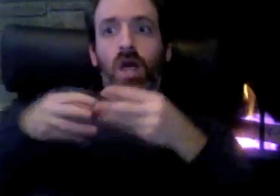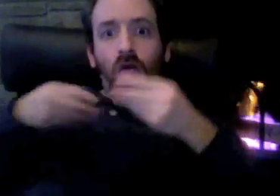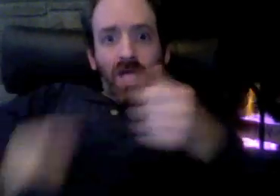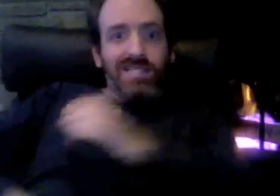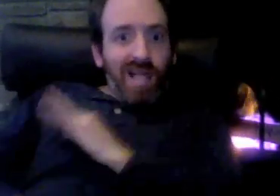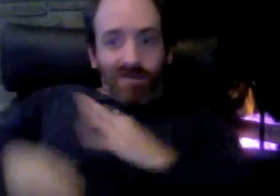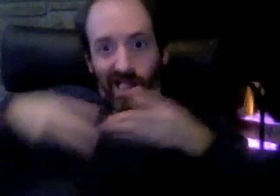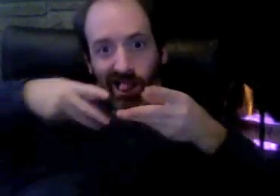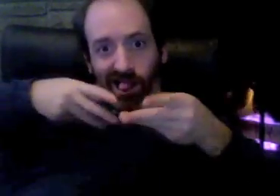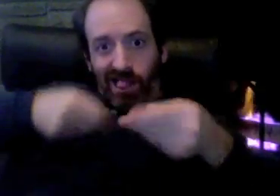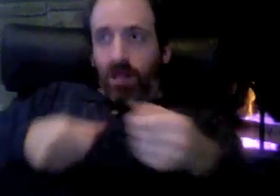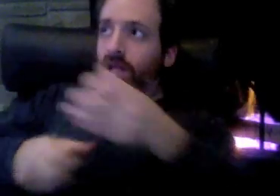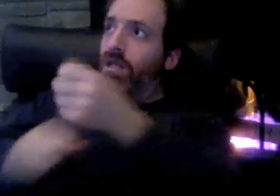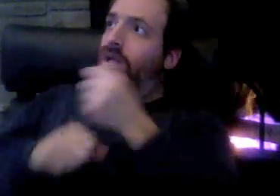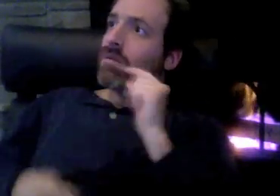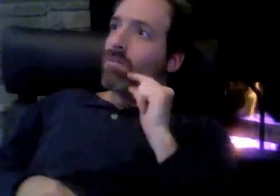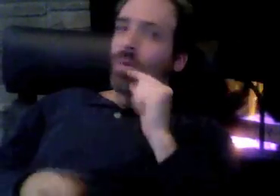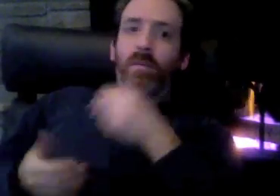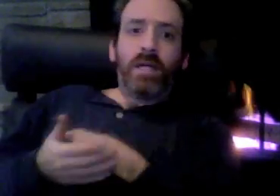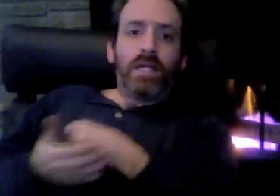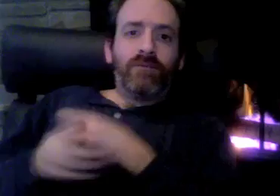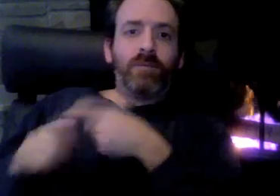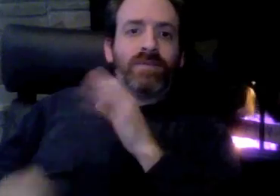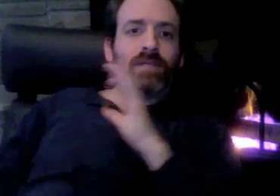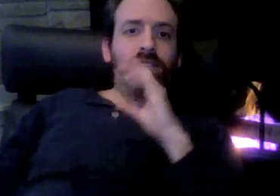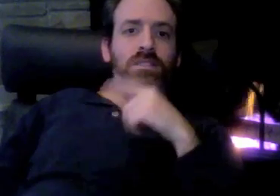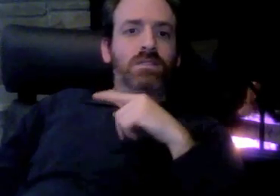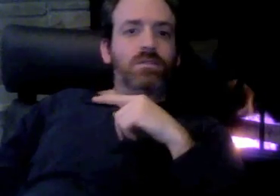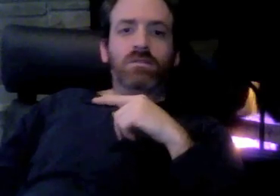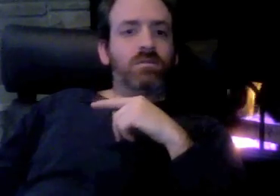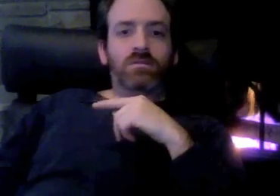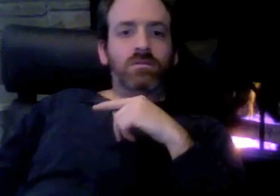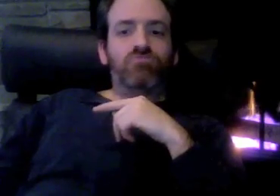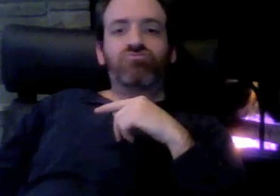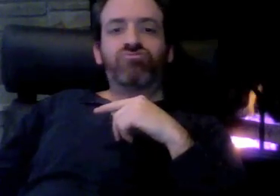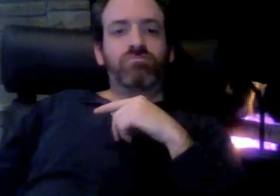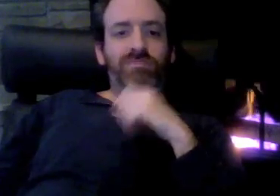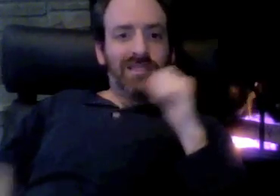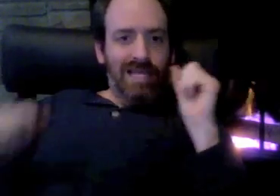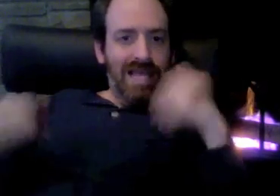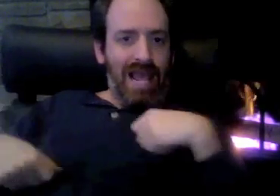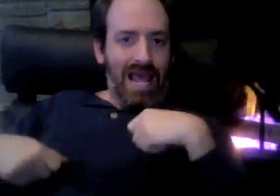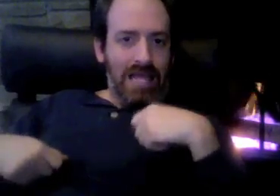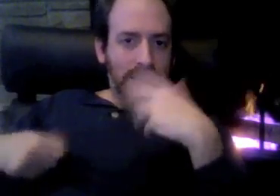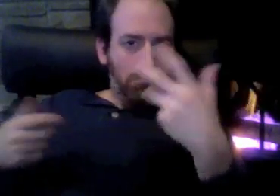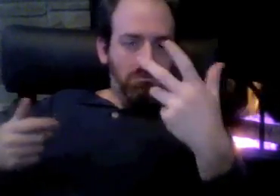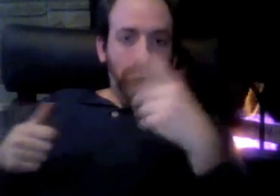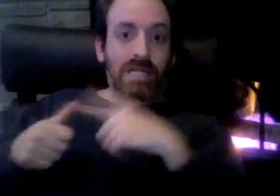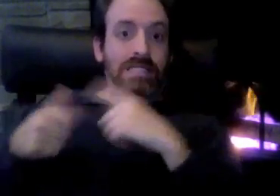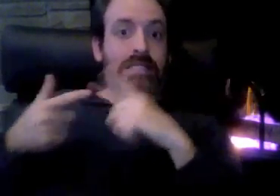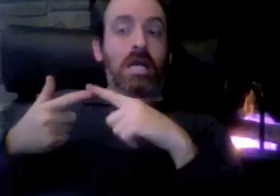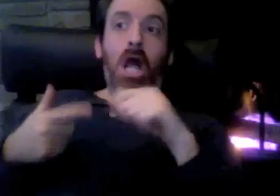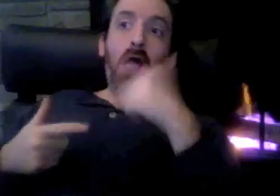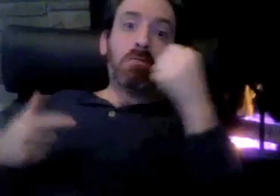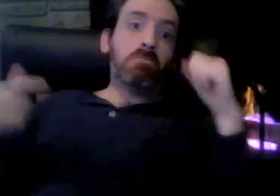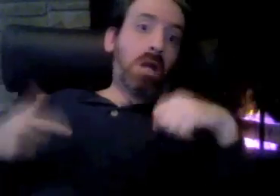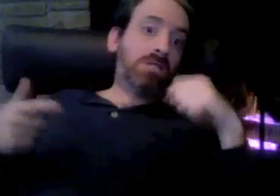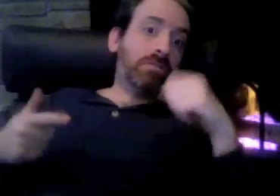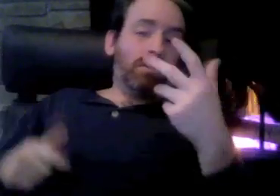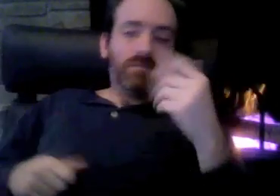calls because of lower rate for servicing my calls that makes them unable to justify their operational costs from FCC.